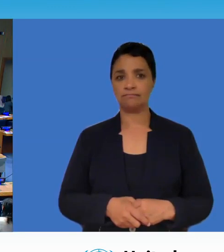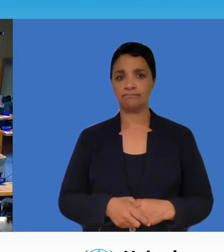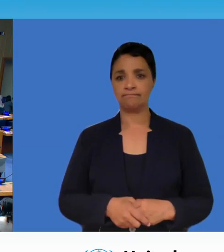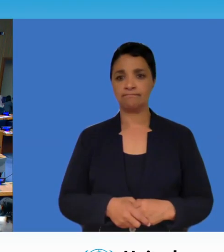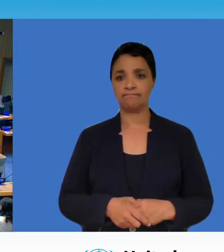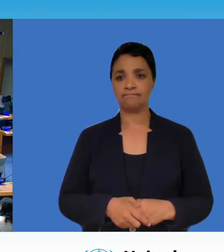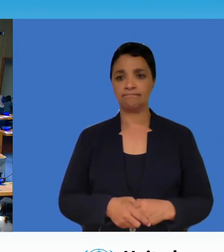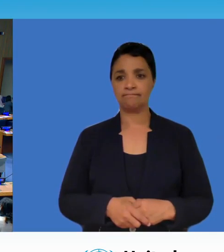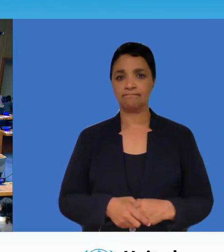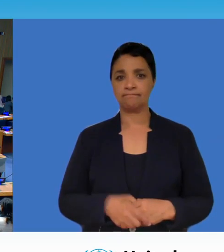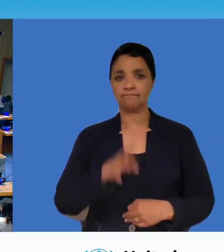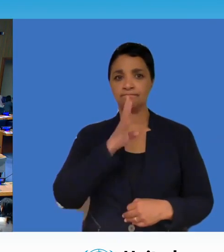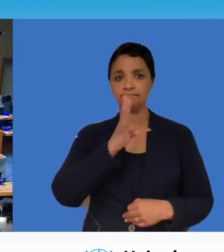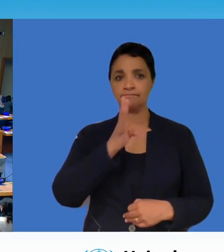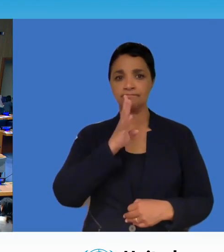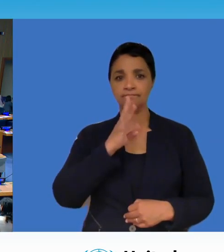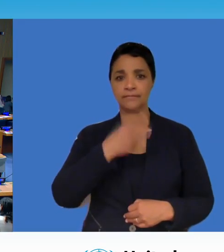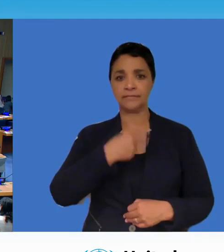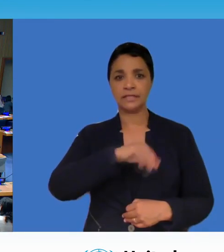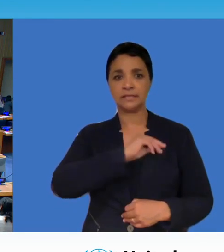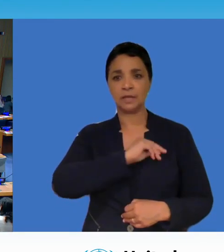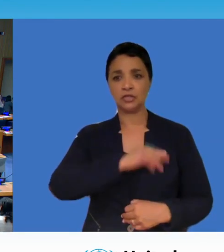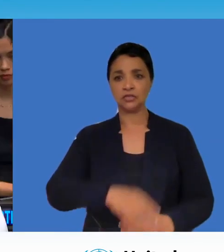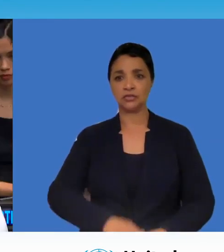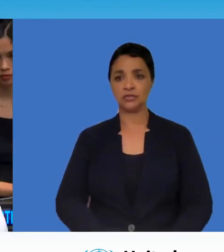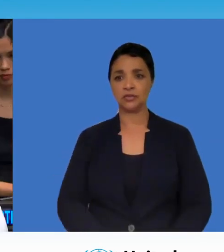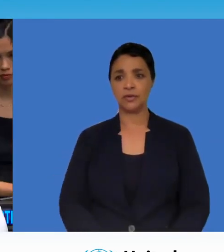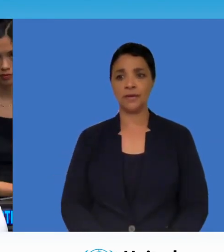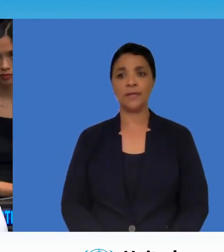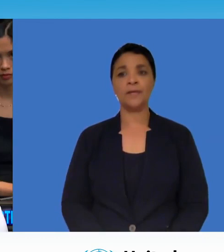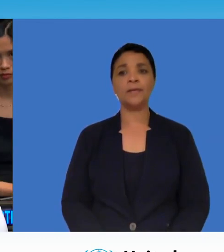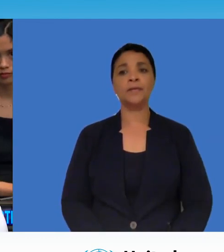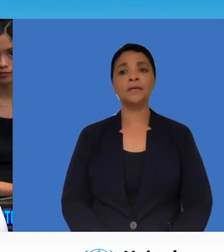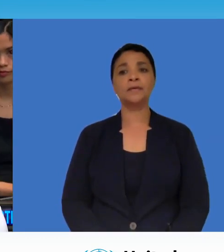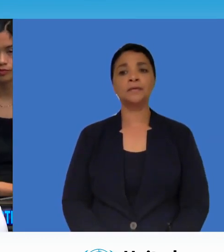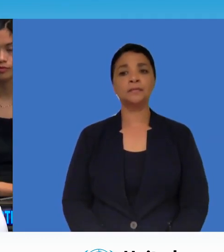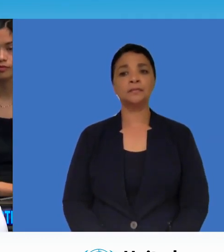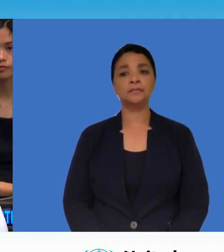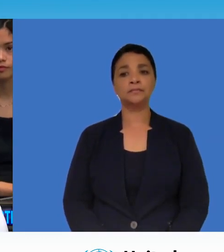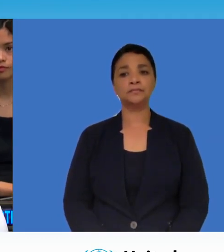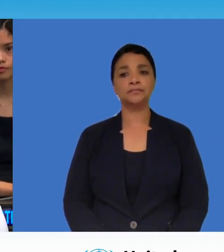of persons with disabilities since its Inception and we were proud members of its founding working